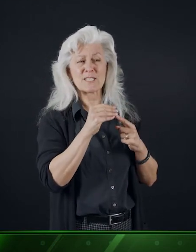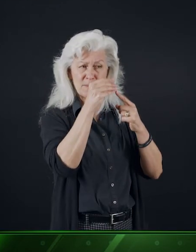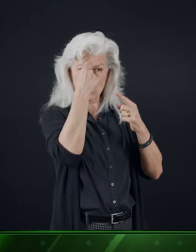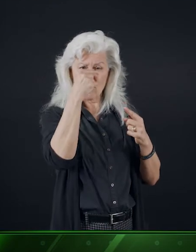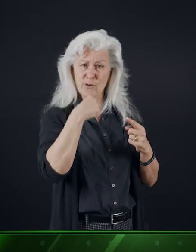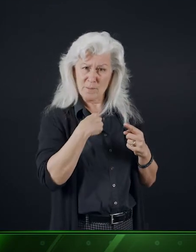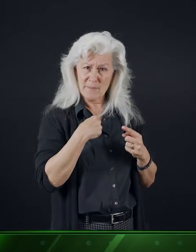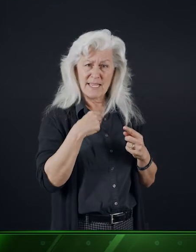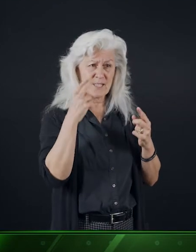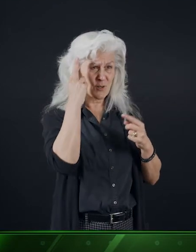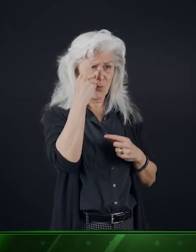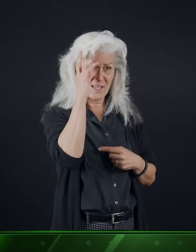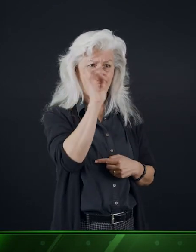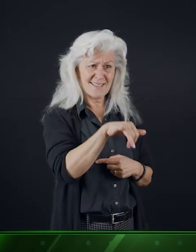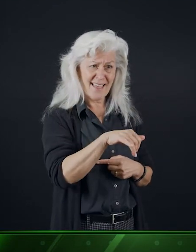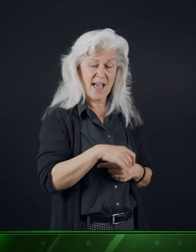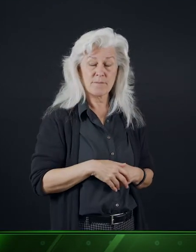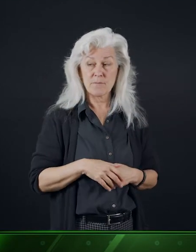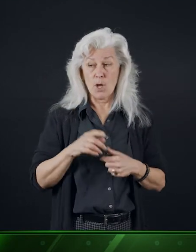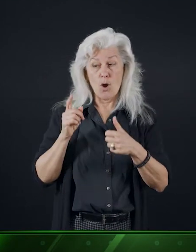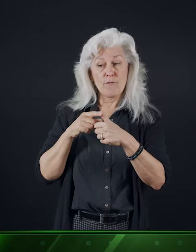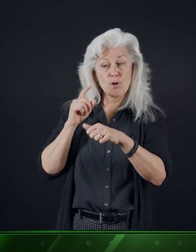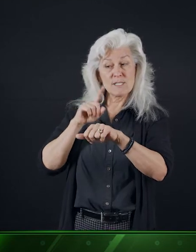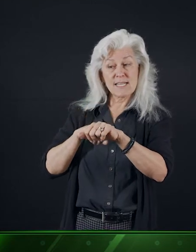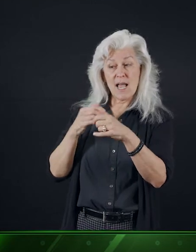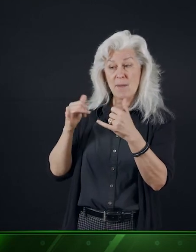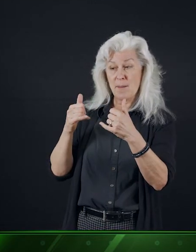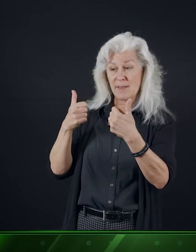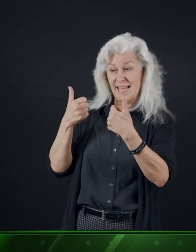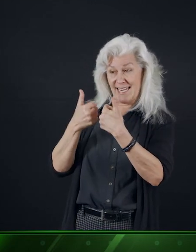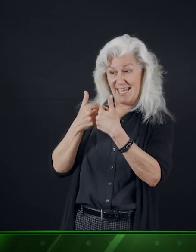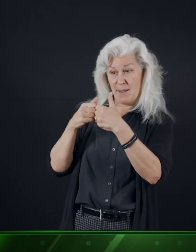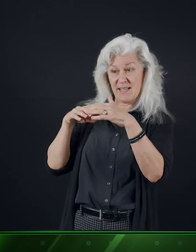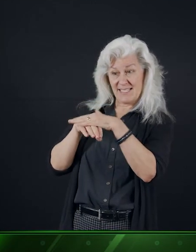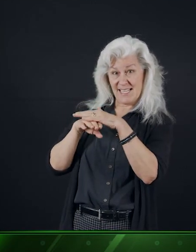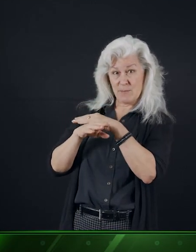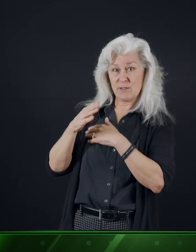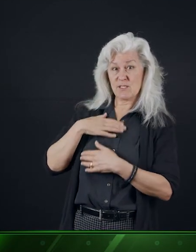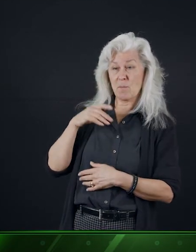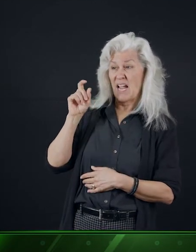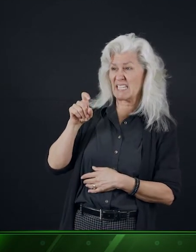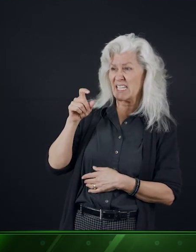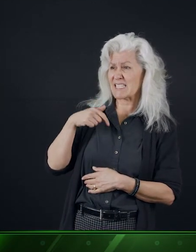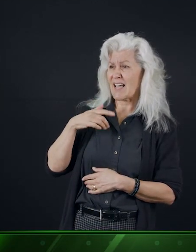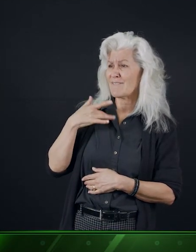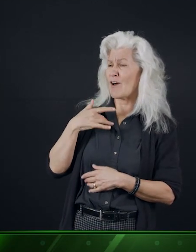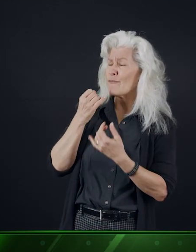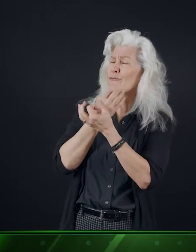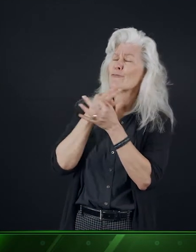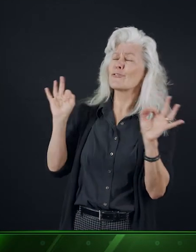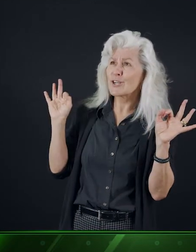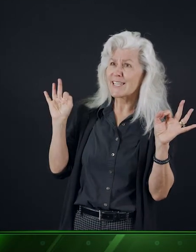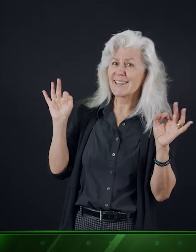First time I played a game that was accessible to my needs, I mean, I felt free. That's the simplest way I can put it.